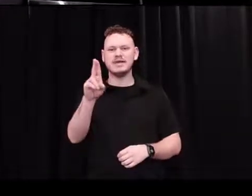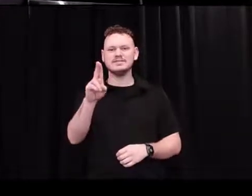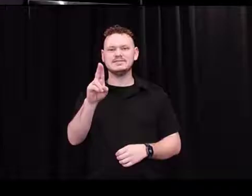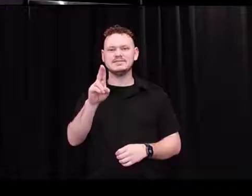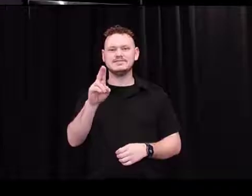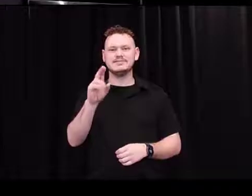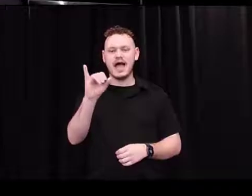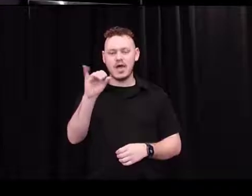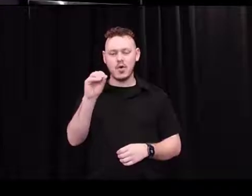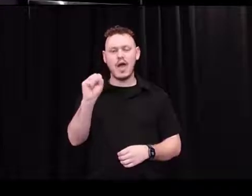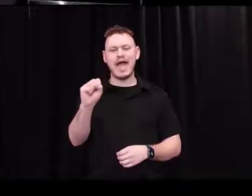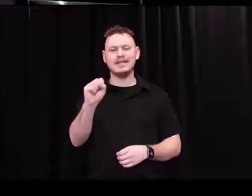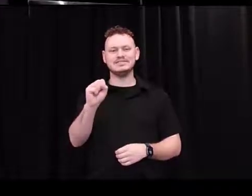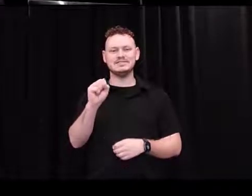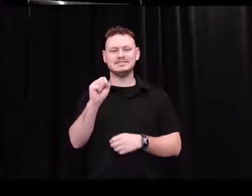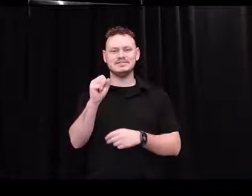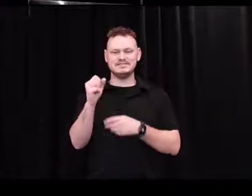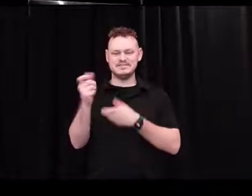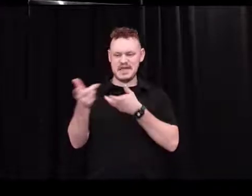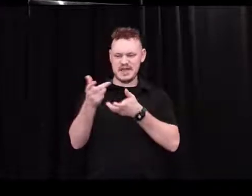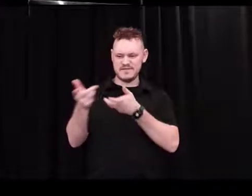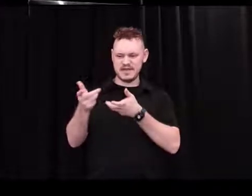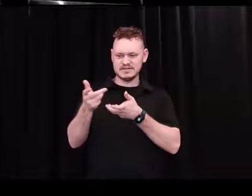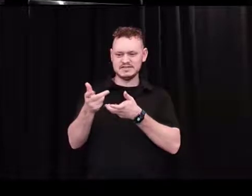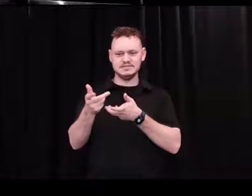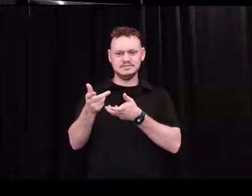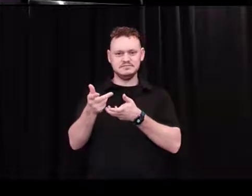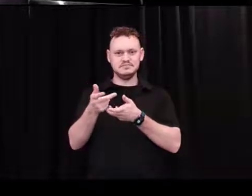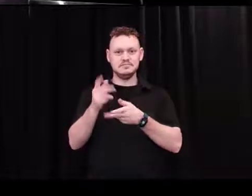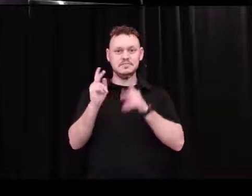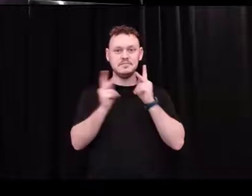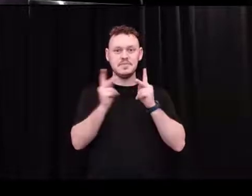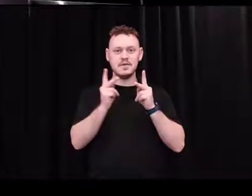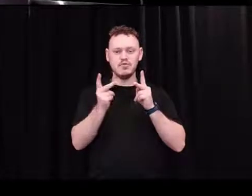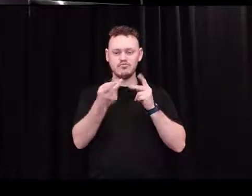"Consistency lets people transfer their knowledge and skills from one part of the